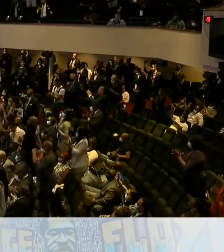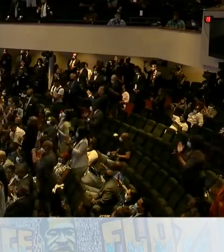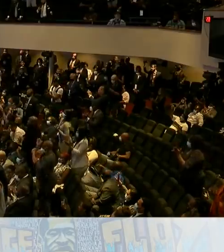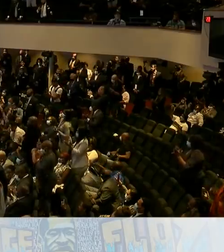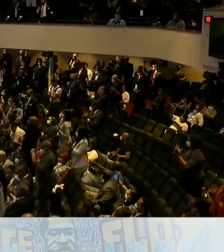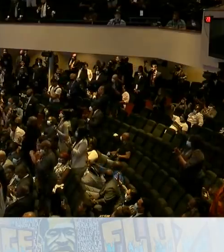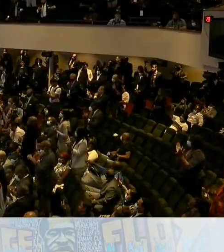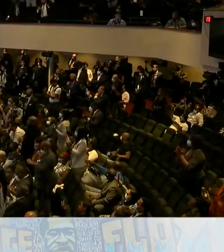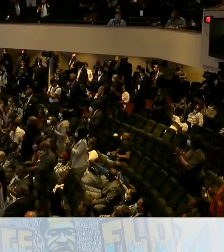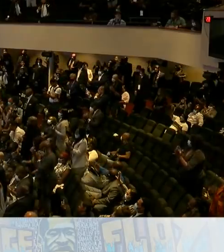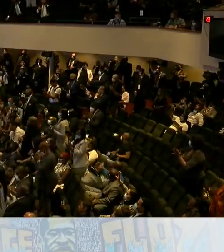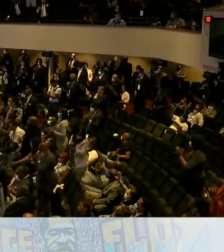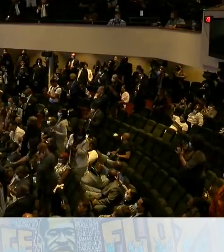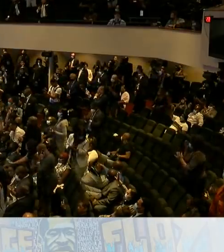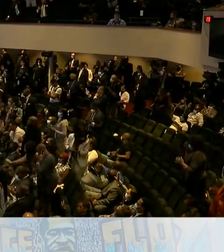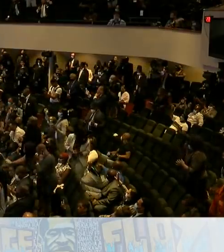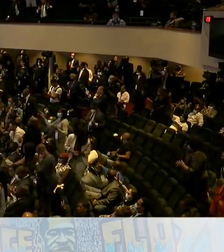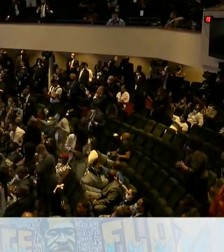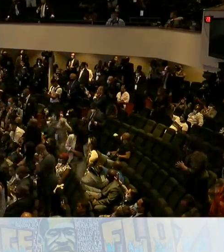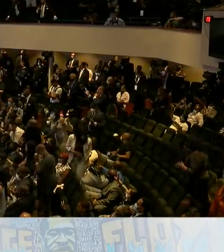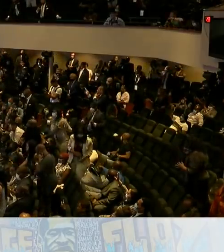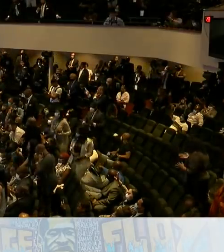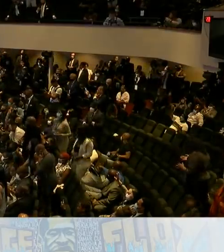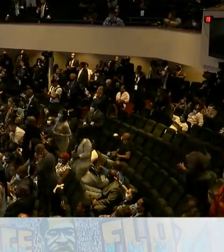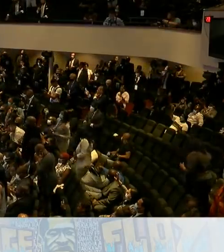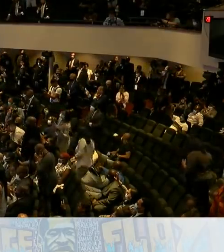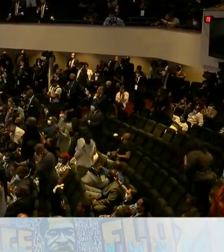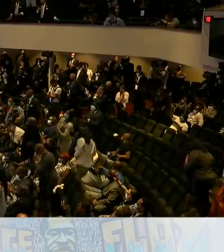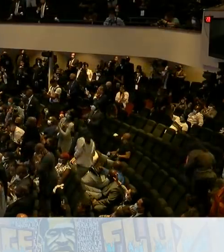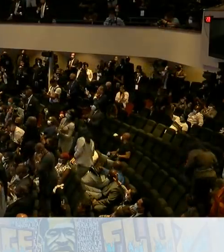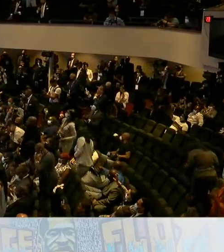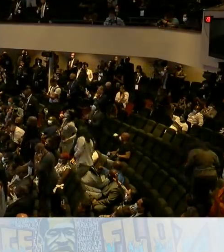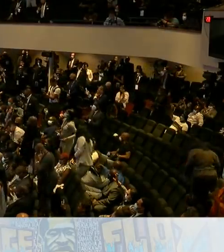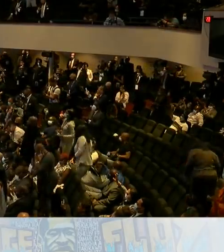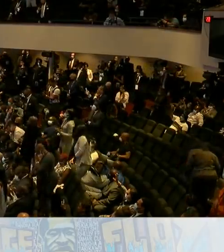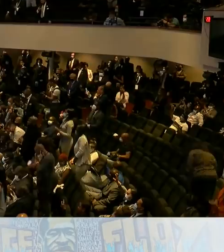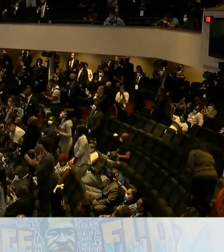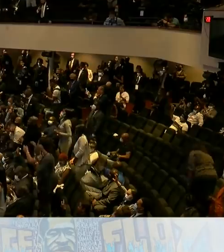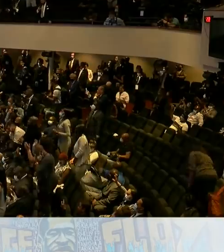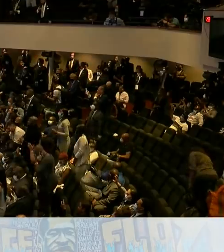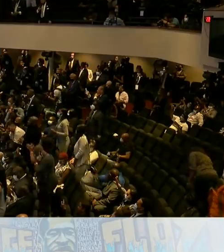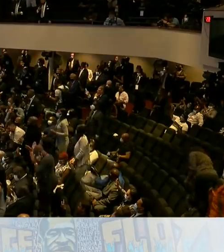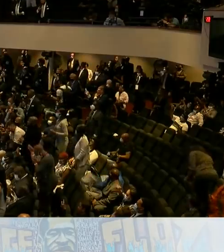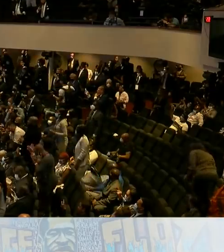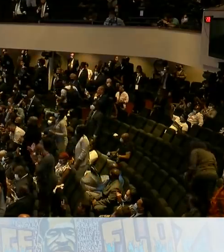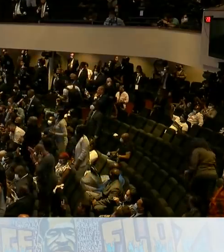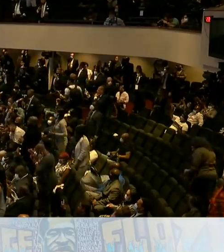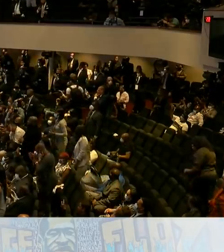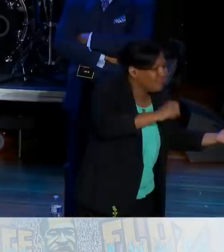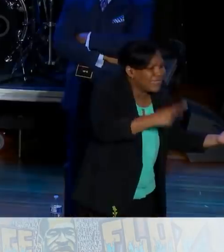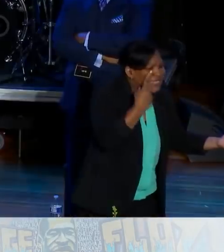PROSECUTORS DON'T DRAG THEIR FEET, MAYBE MAMA SAID, COME ON GEORGE, THERE'S A GOOD THAT